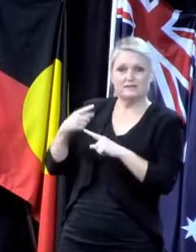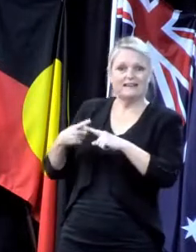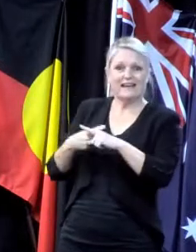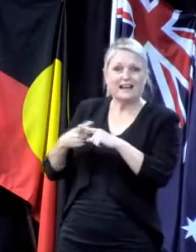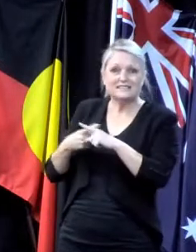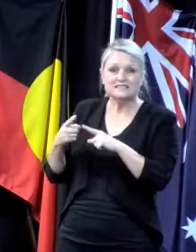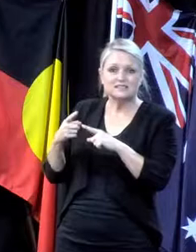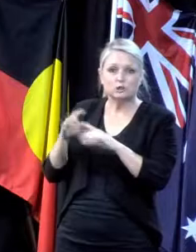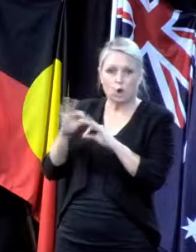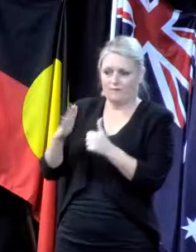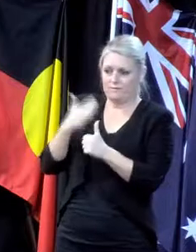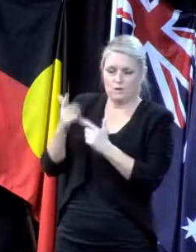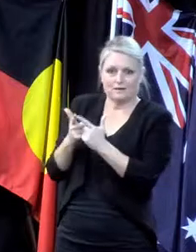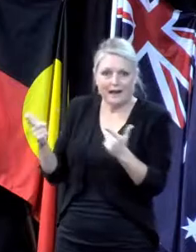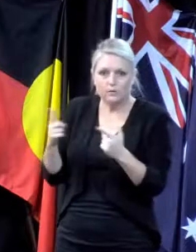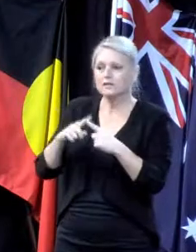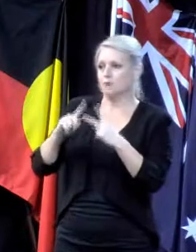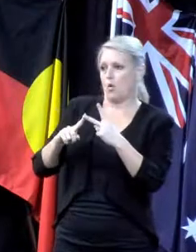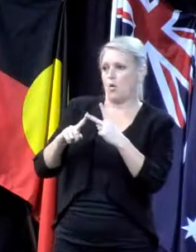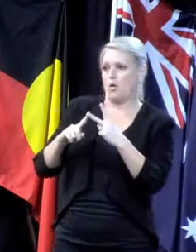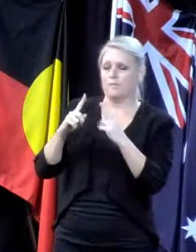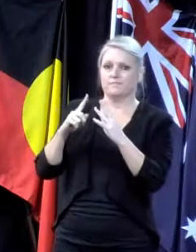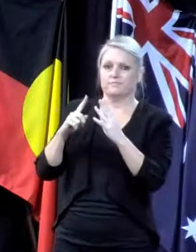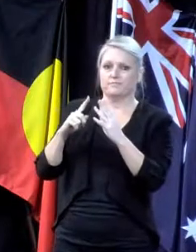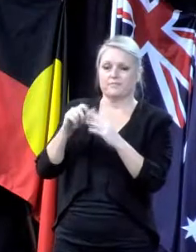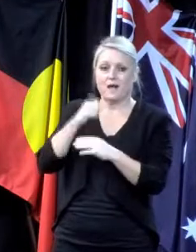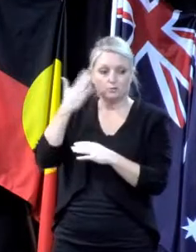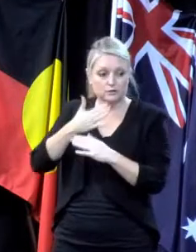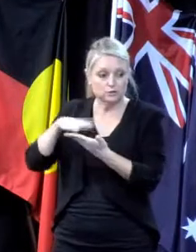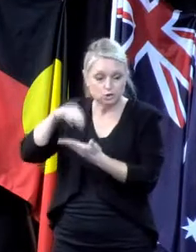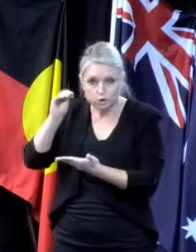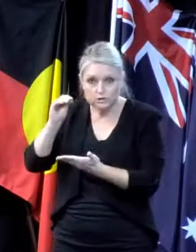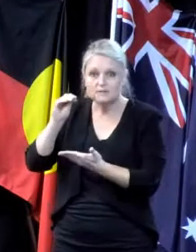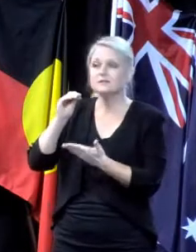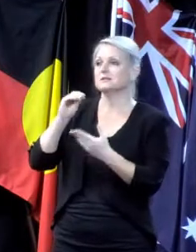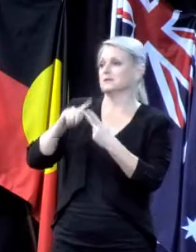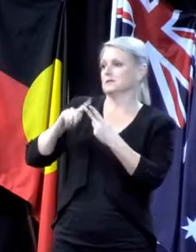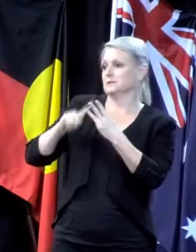who don't speak standard Australian English. It could be out-of-home care students.